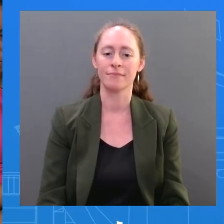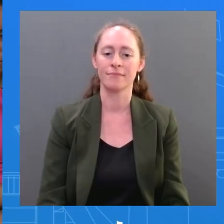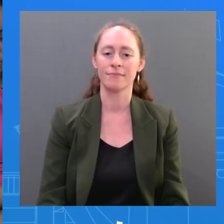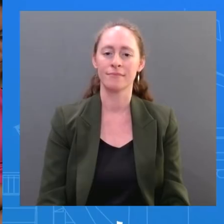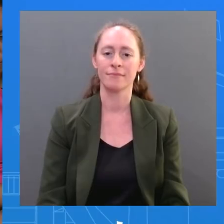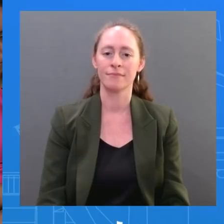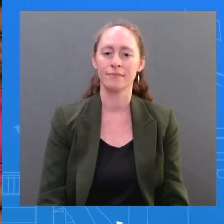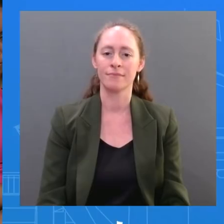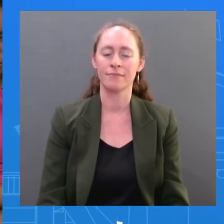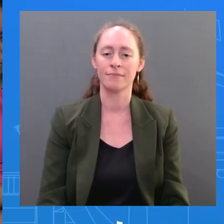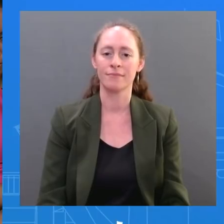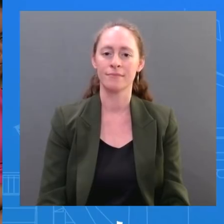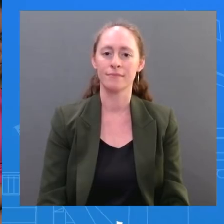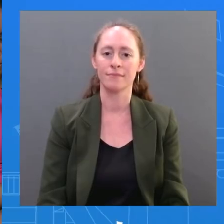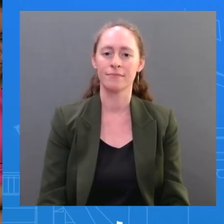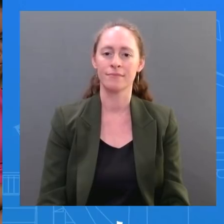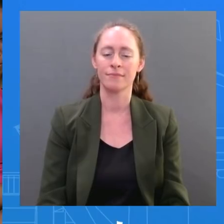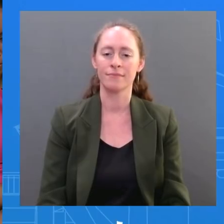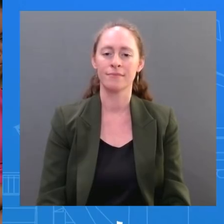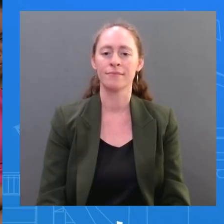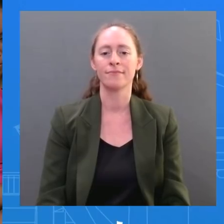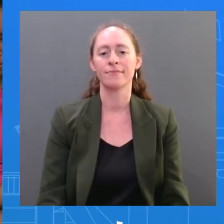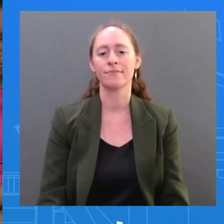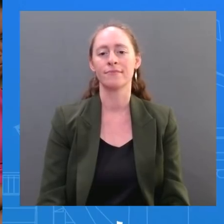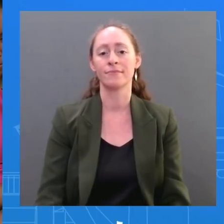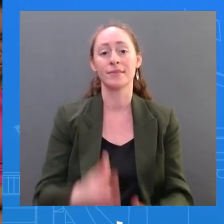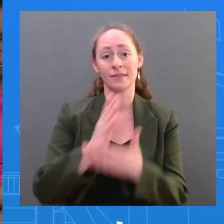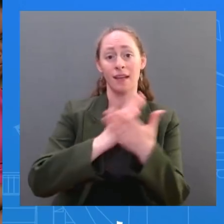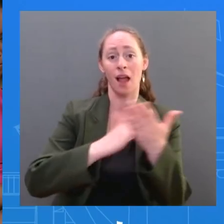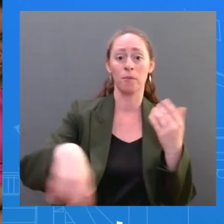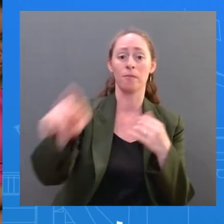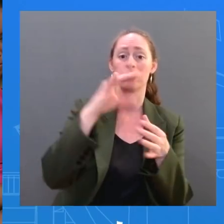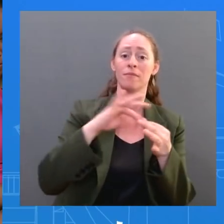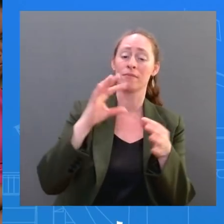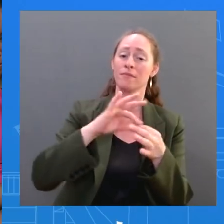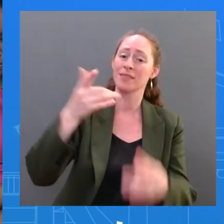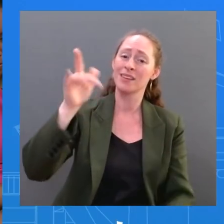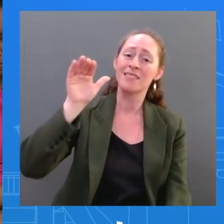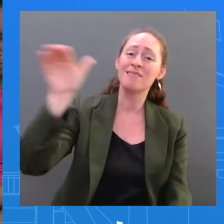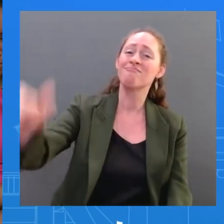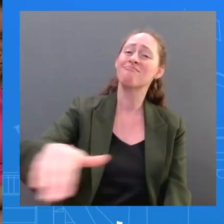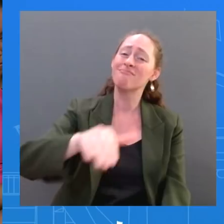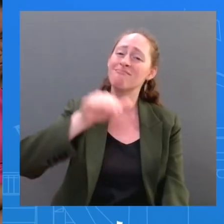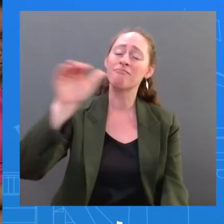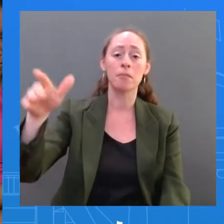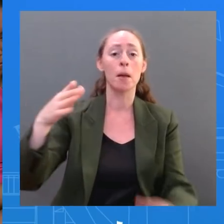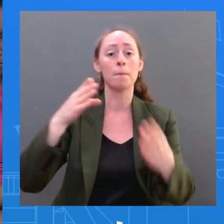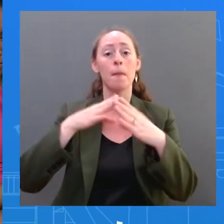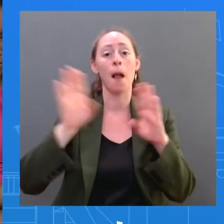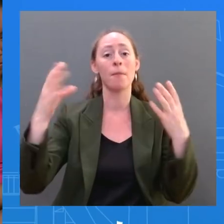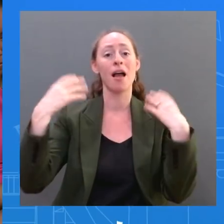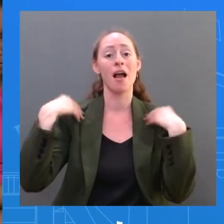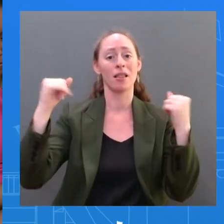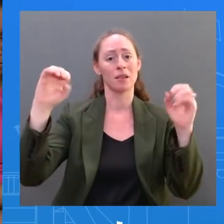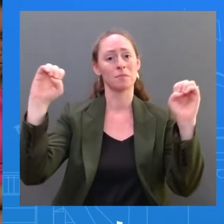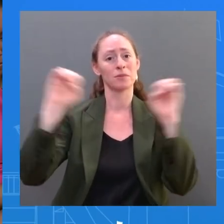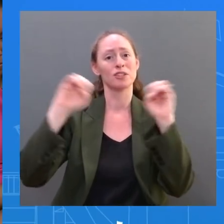My understanding is it's not off the table but that the consideration may give a window into the complexities that you guys are trying to deal with right now. Can you explain, kind of,